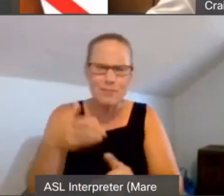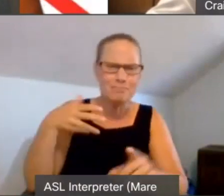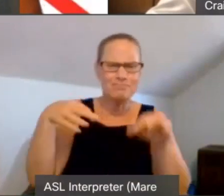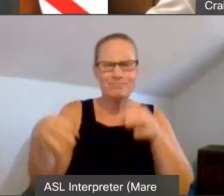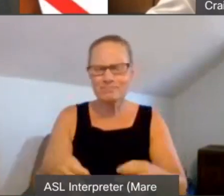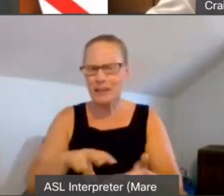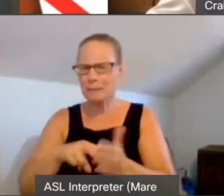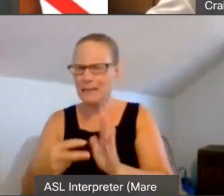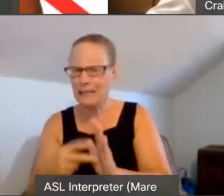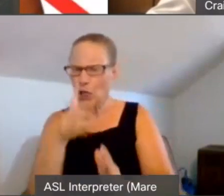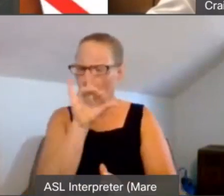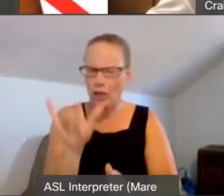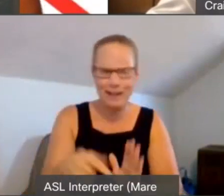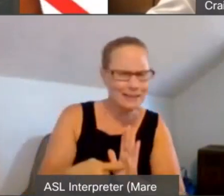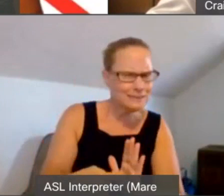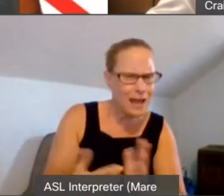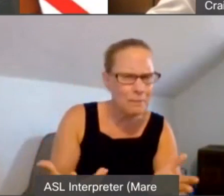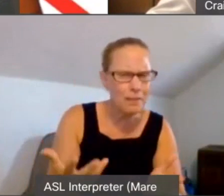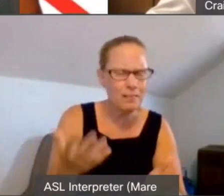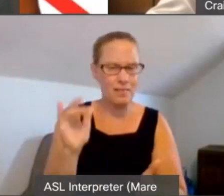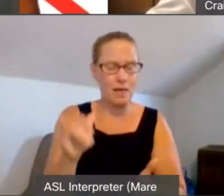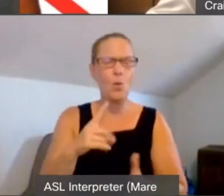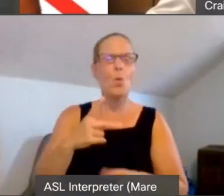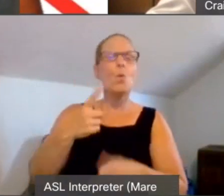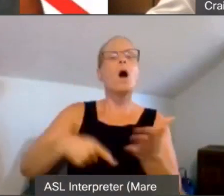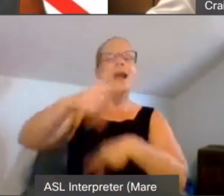Can you give some examples of the types of behaviors